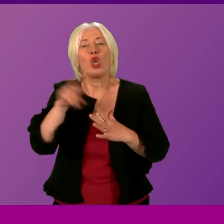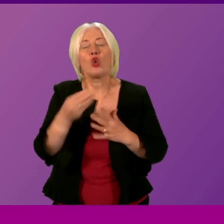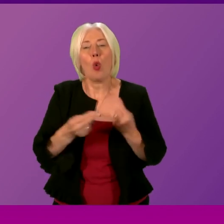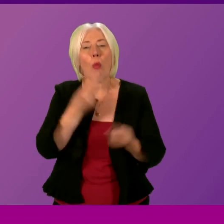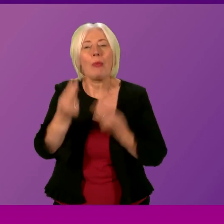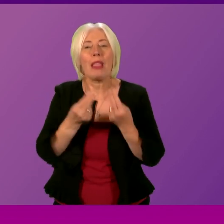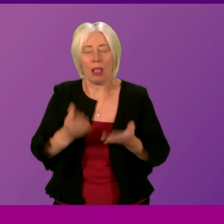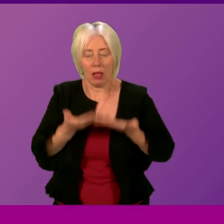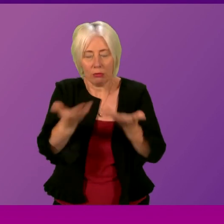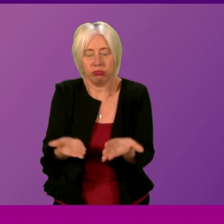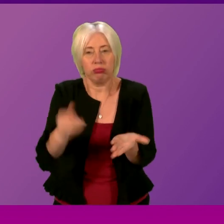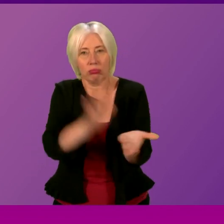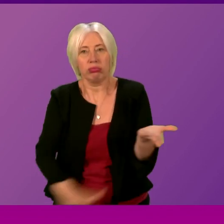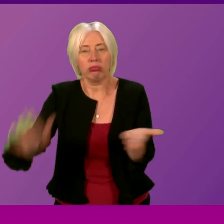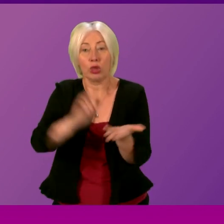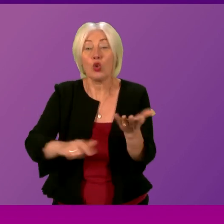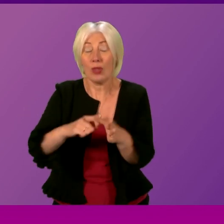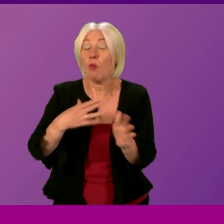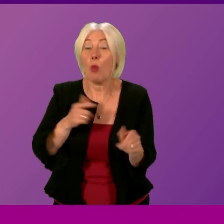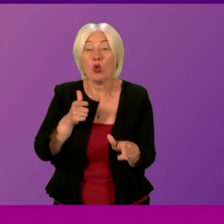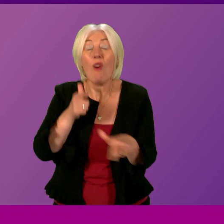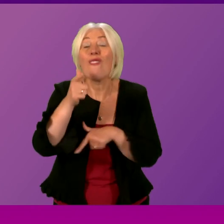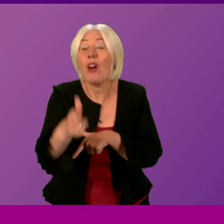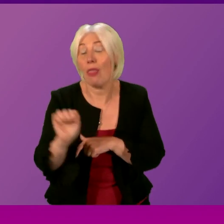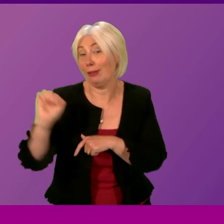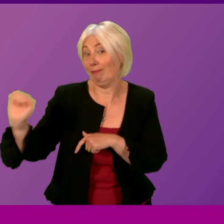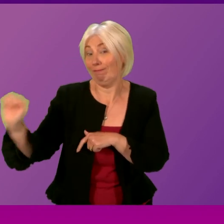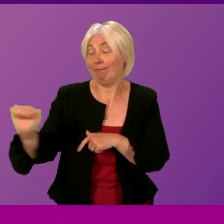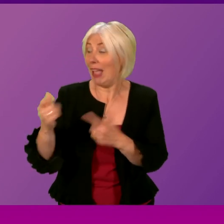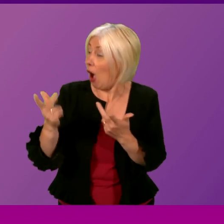and we are going even further. Liam Kerr, or any other Tory member,